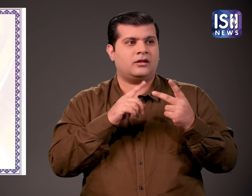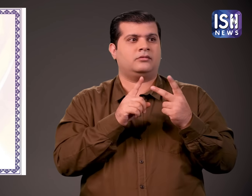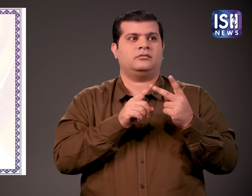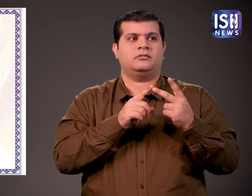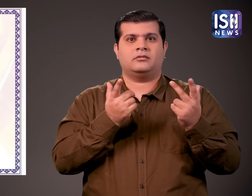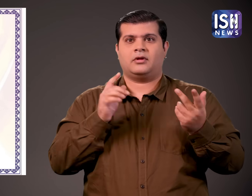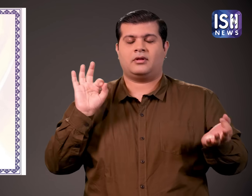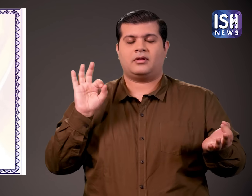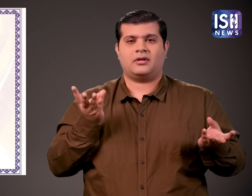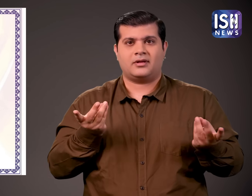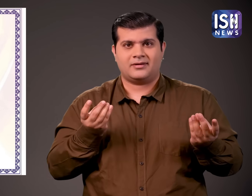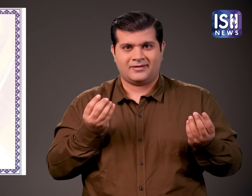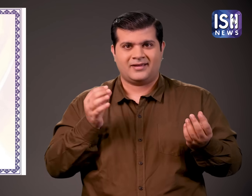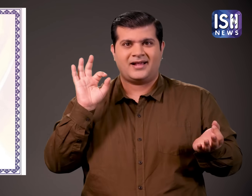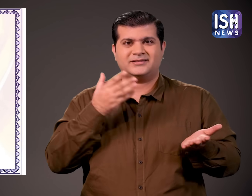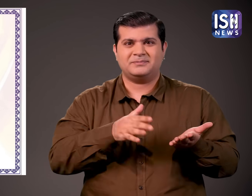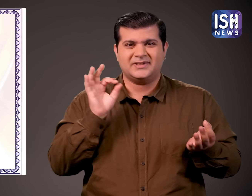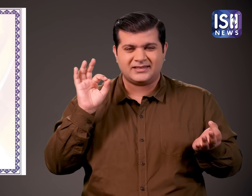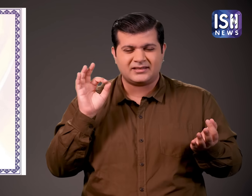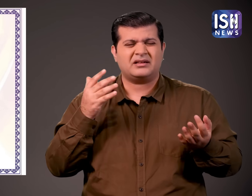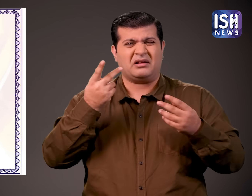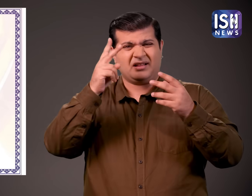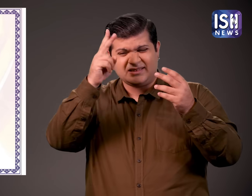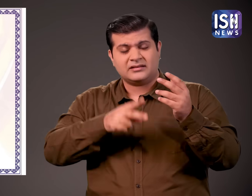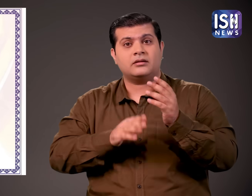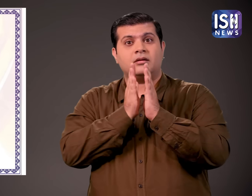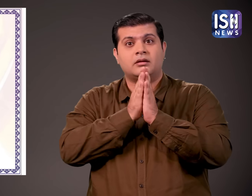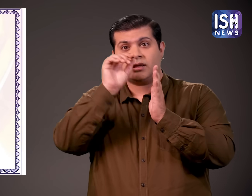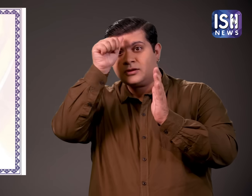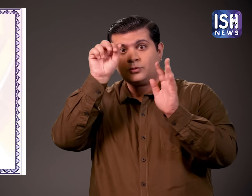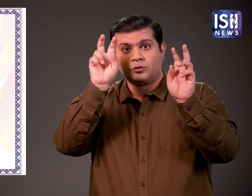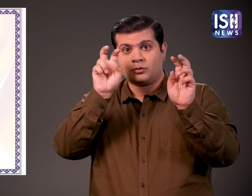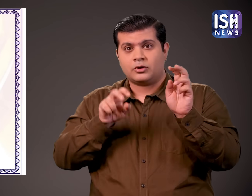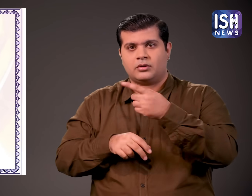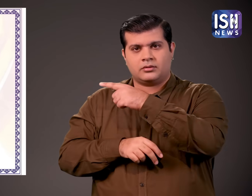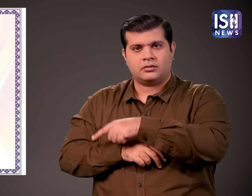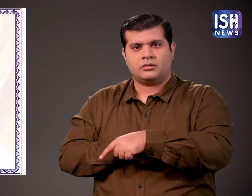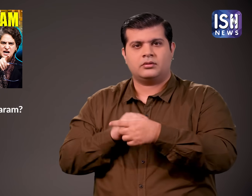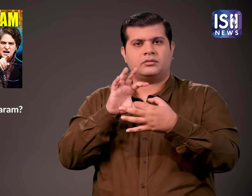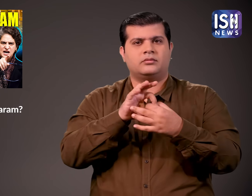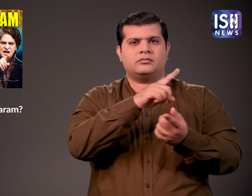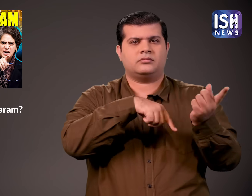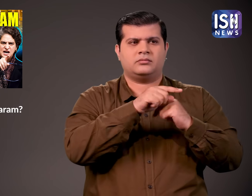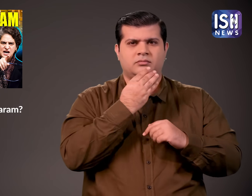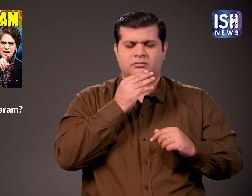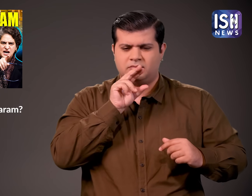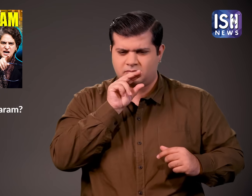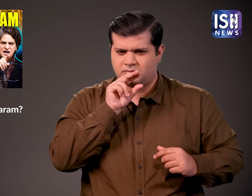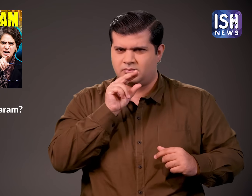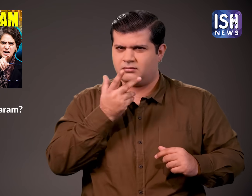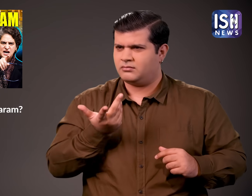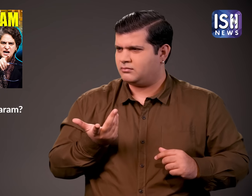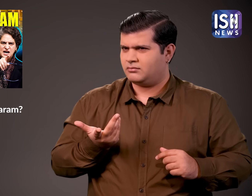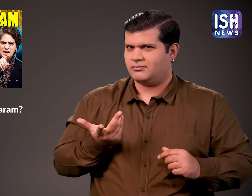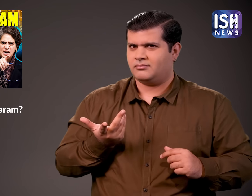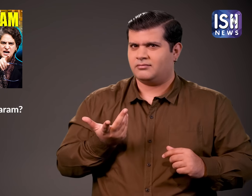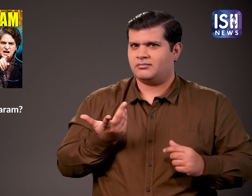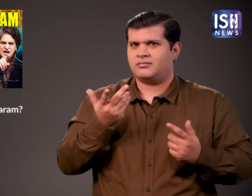Goddess Lakshmi, and other Hindu deities. Expecting Muslims to recite those verses would be insensitive.